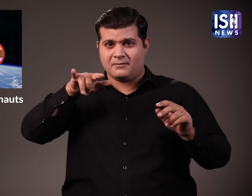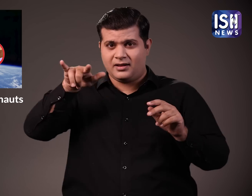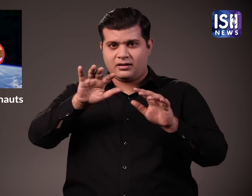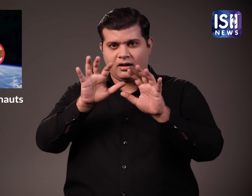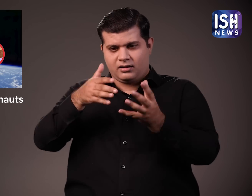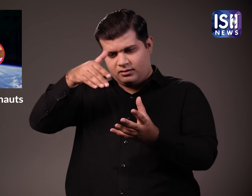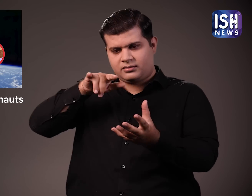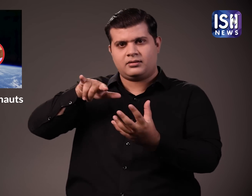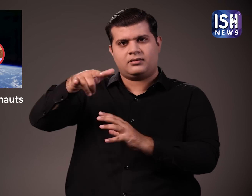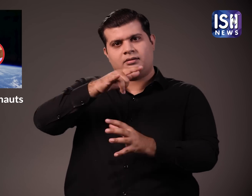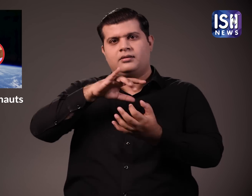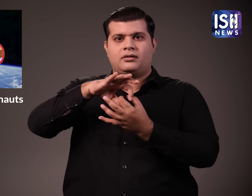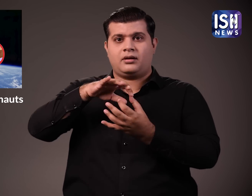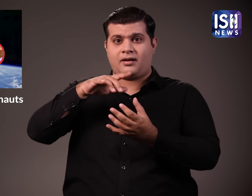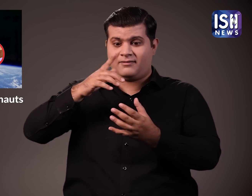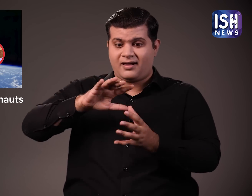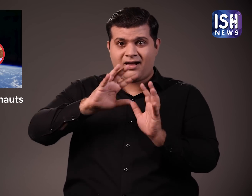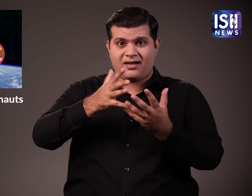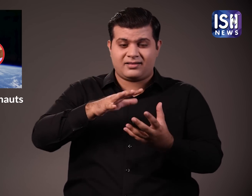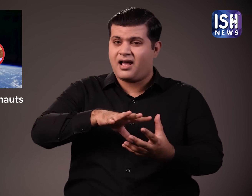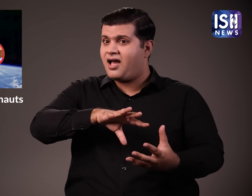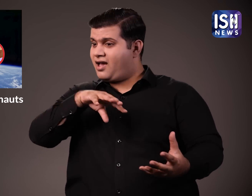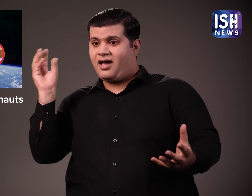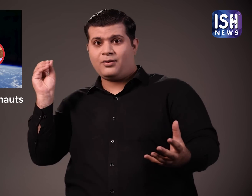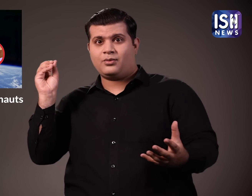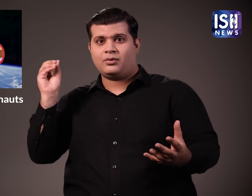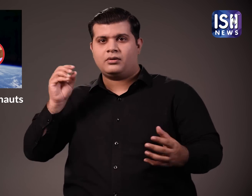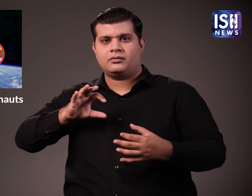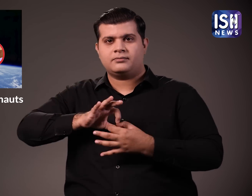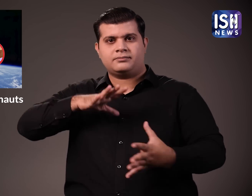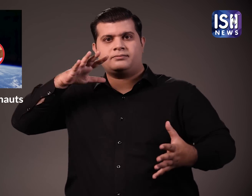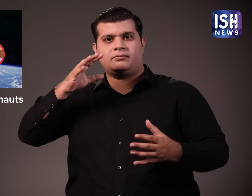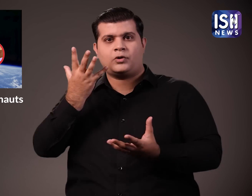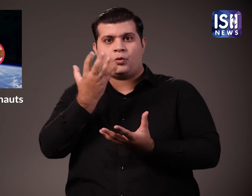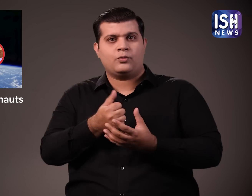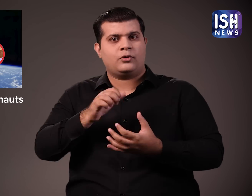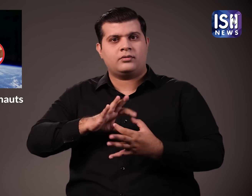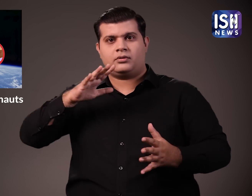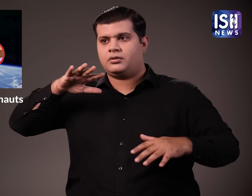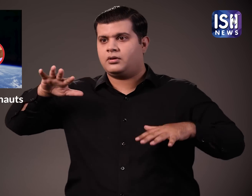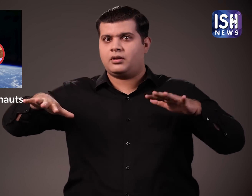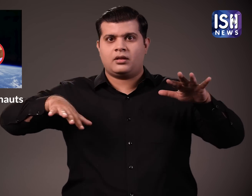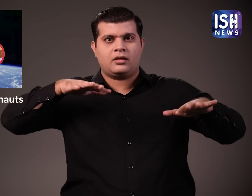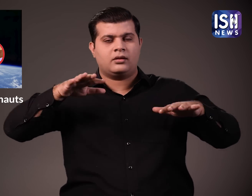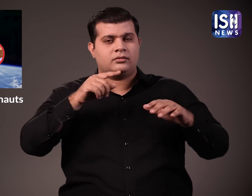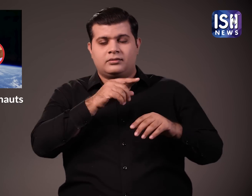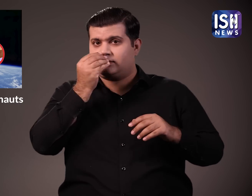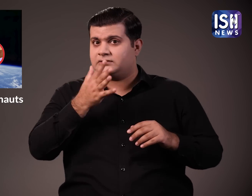A plane is still within the earth's atmosphere. But when in space, there is no gravity.